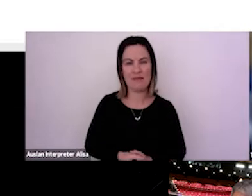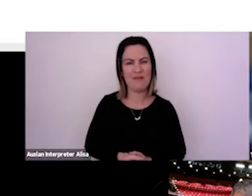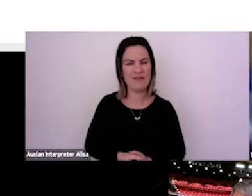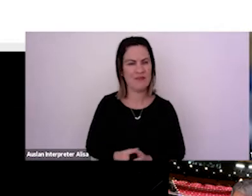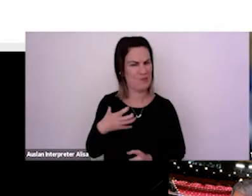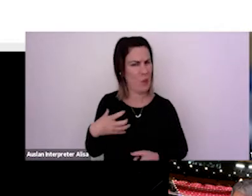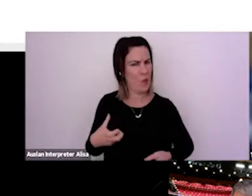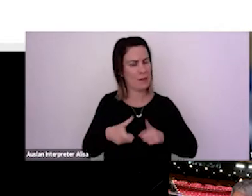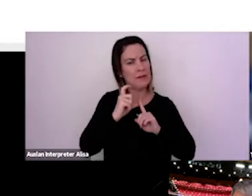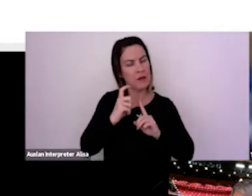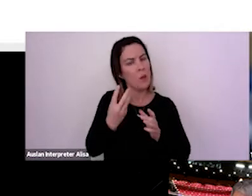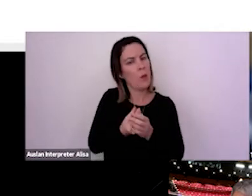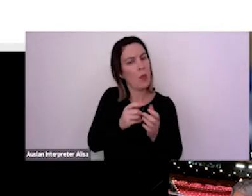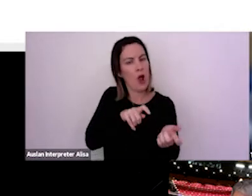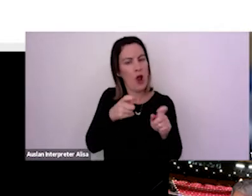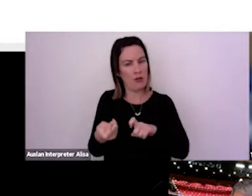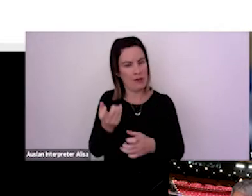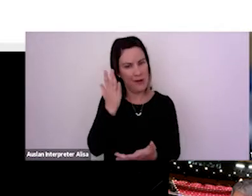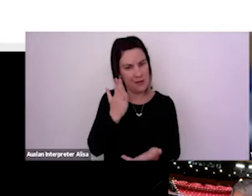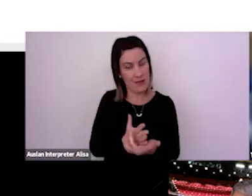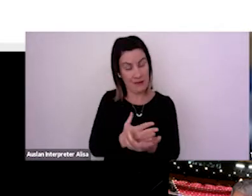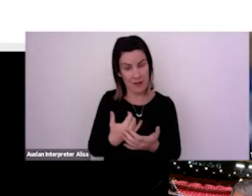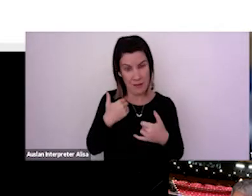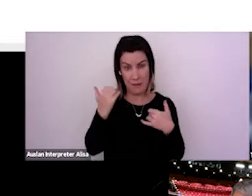So definitely thinking of even here today who is in that